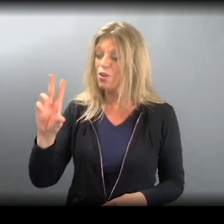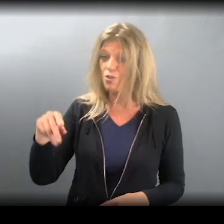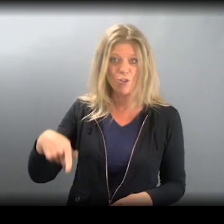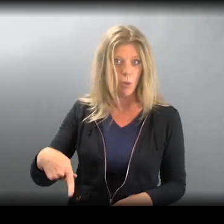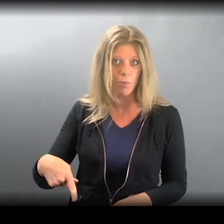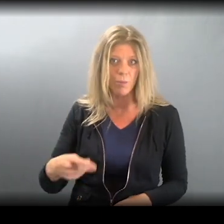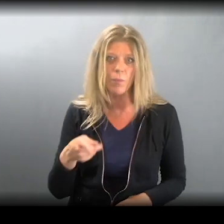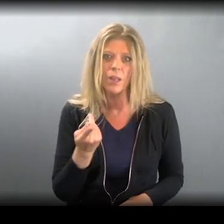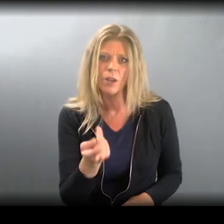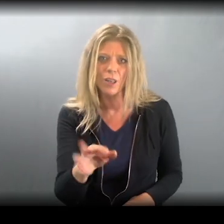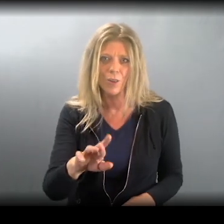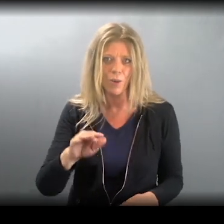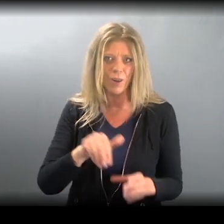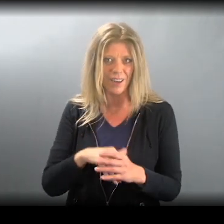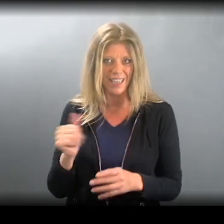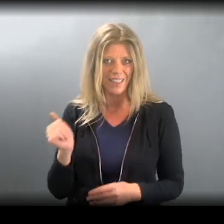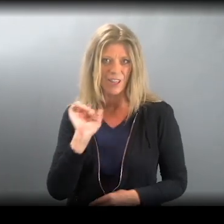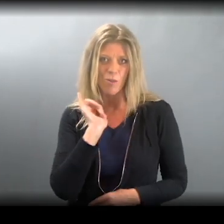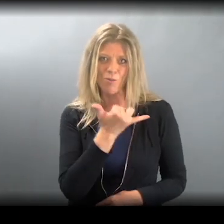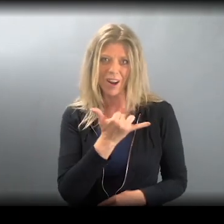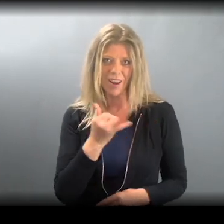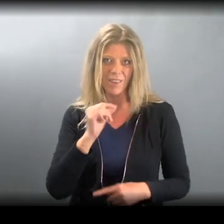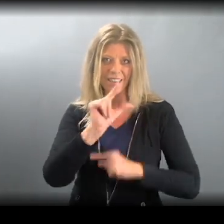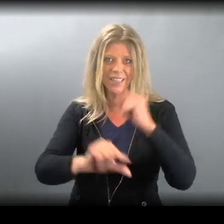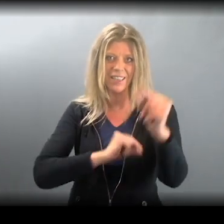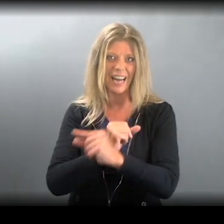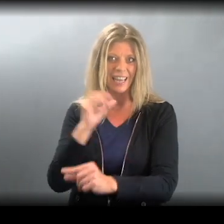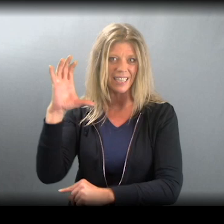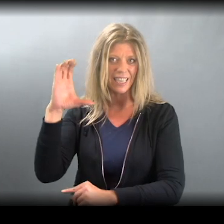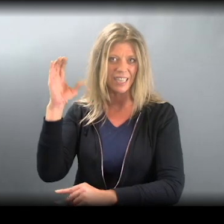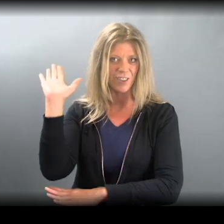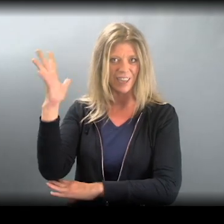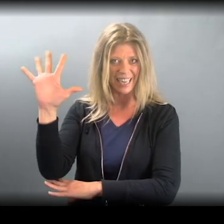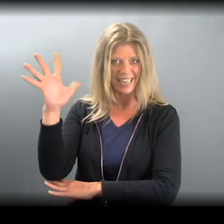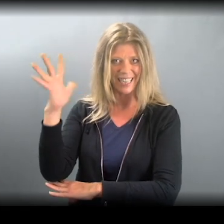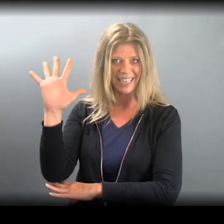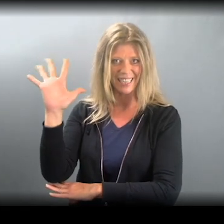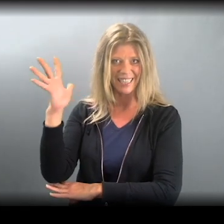"Nope! You're in the wrong galactic tree."